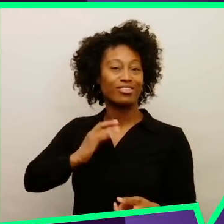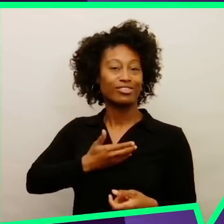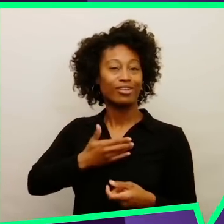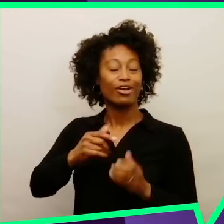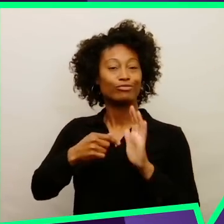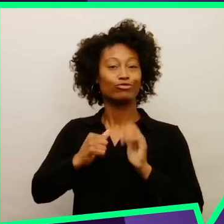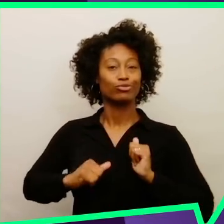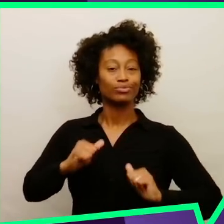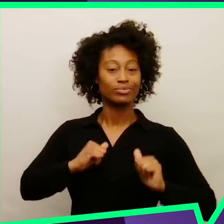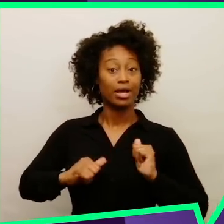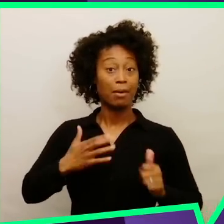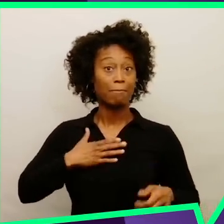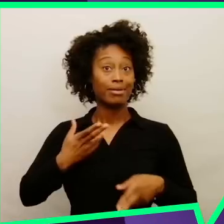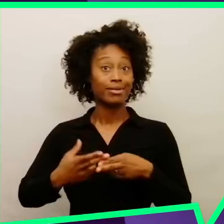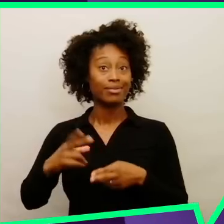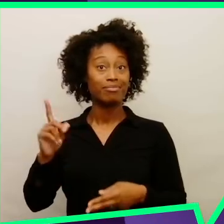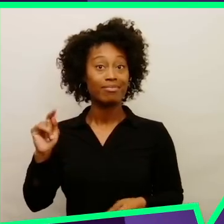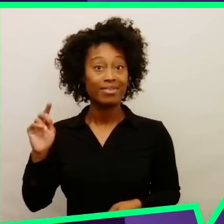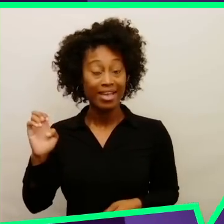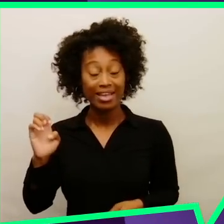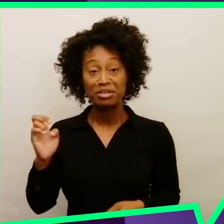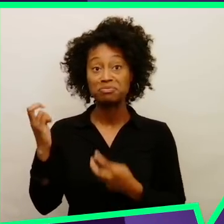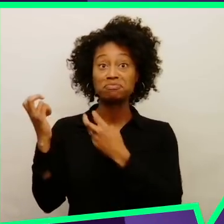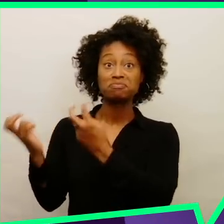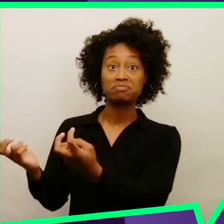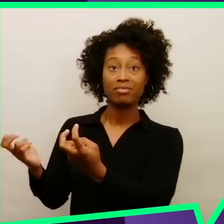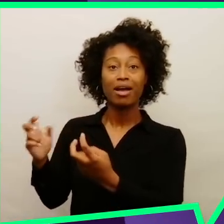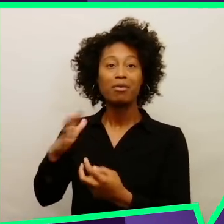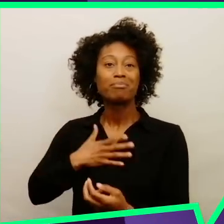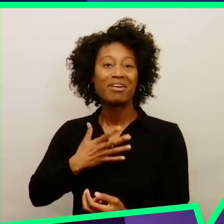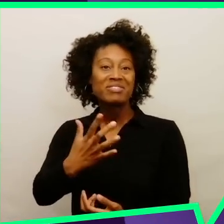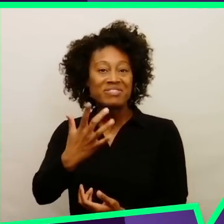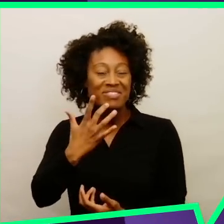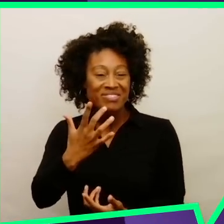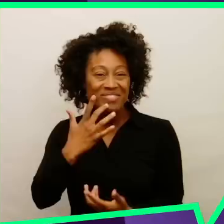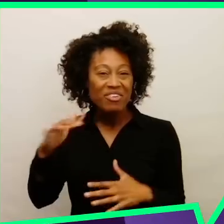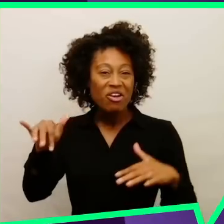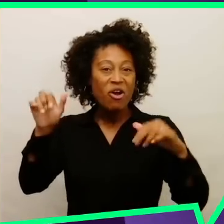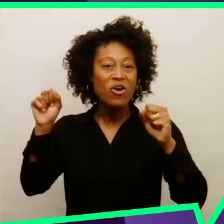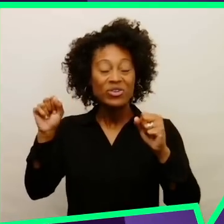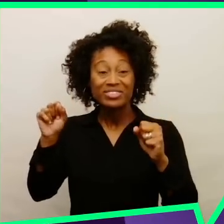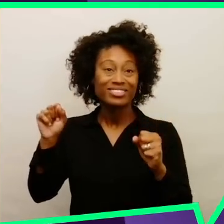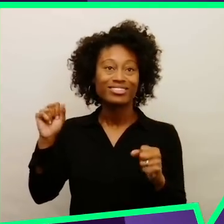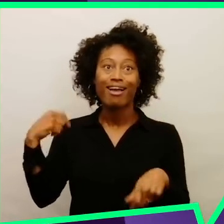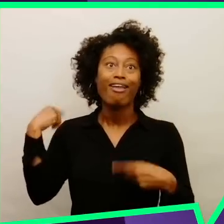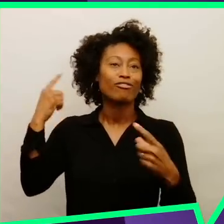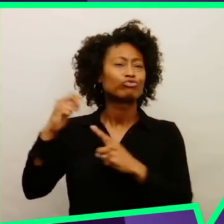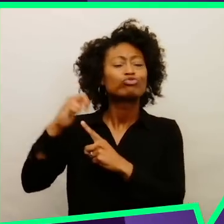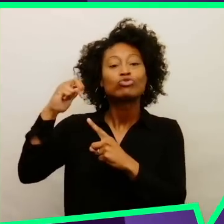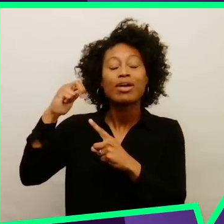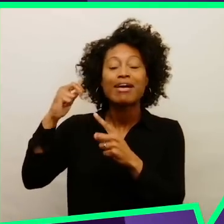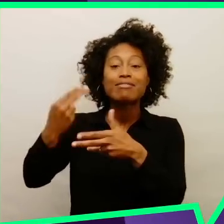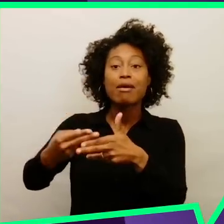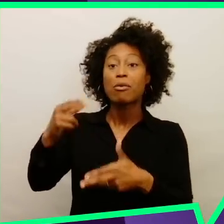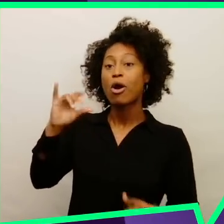And alongside me, I have two of my favorite casters ever. They are known as Jose and Lily.